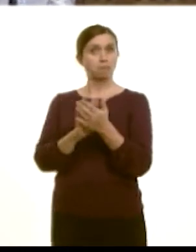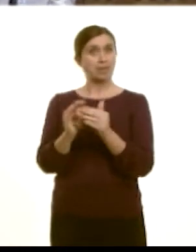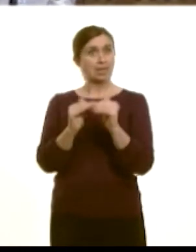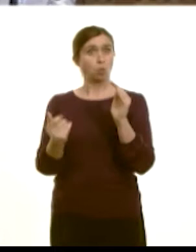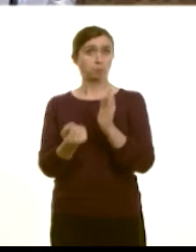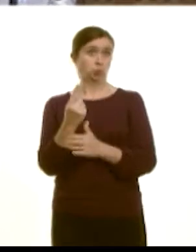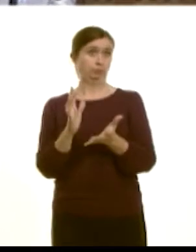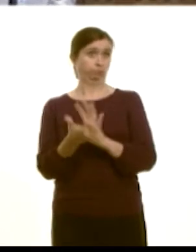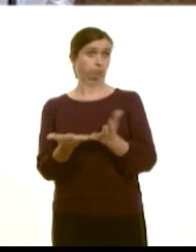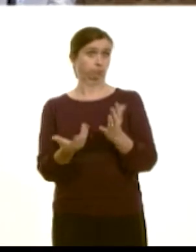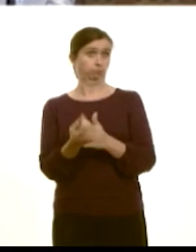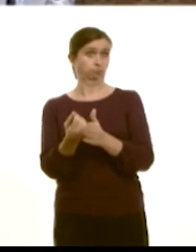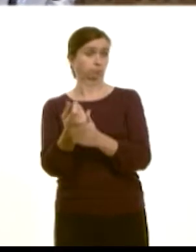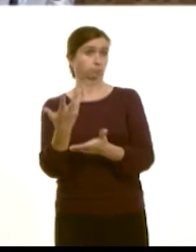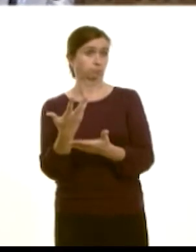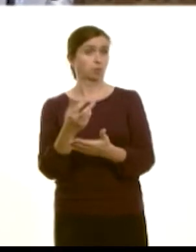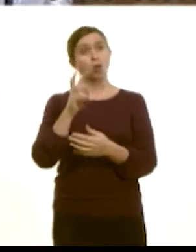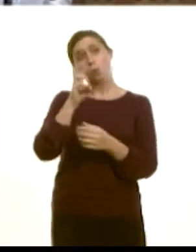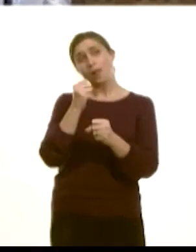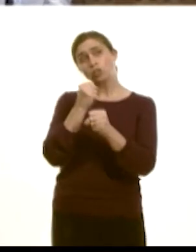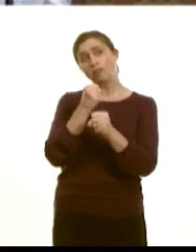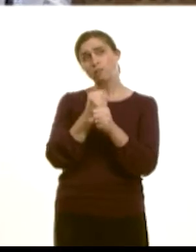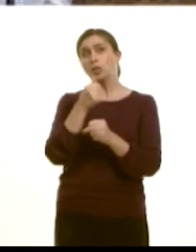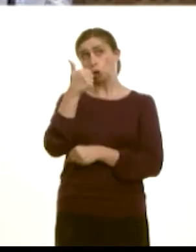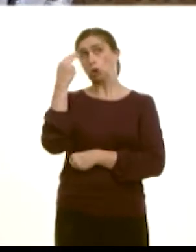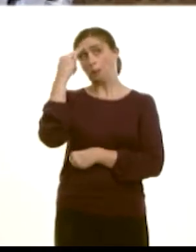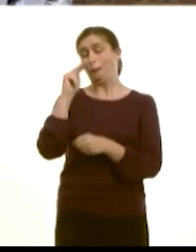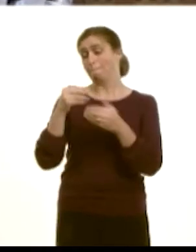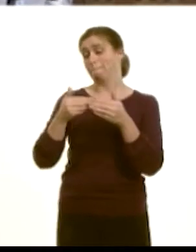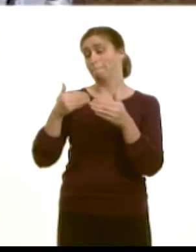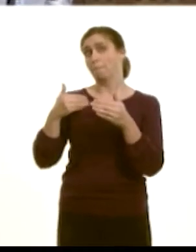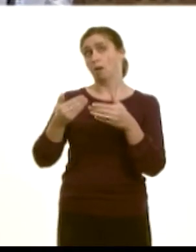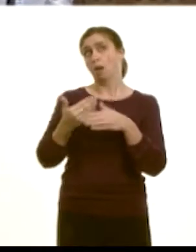First Minister, while the Welsh Government has a good record as an employer in this area,